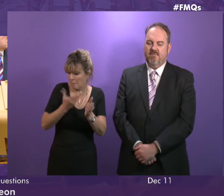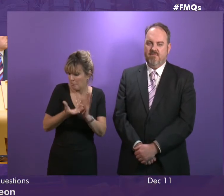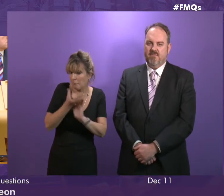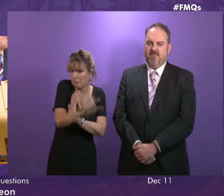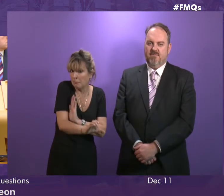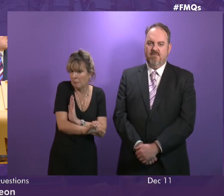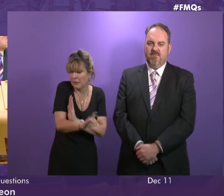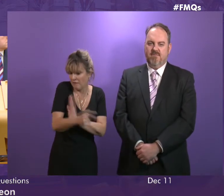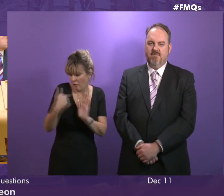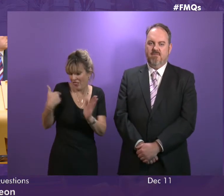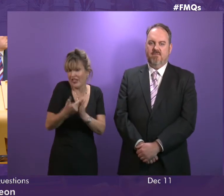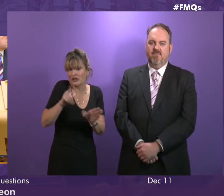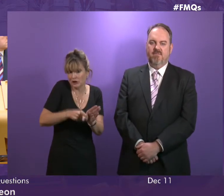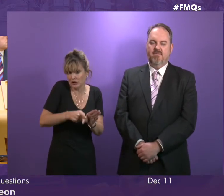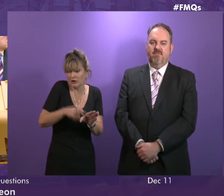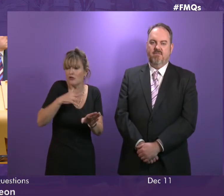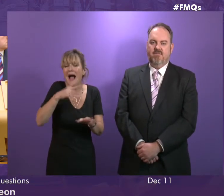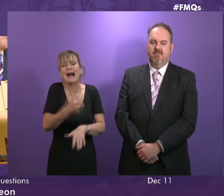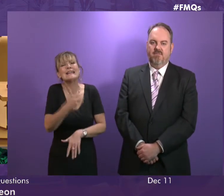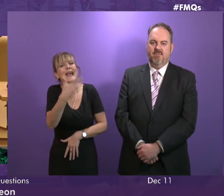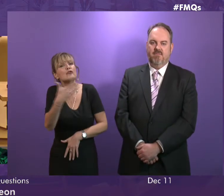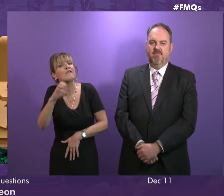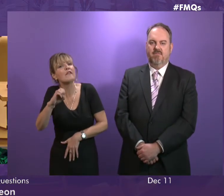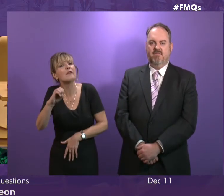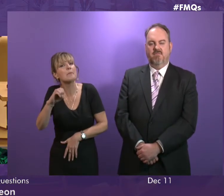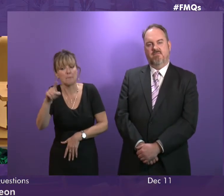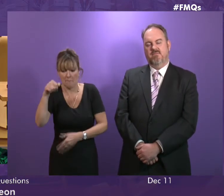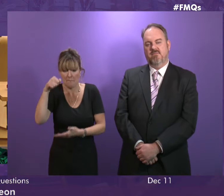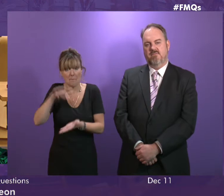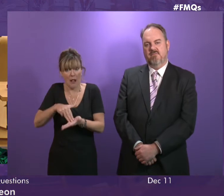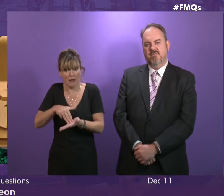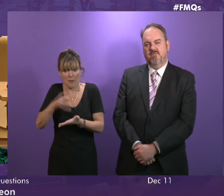year out of the total of £850 million that is in the waiting times improvement plan.